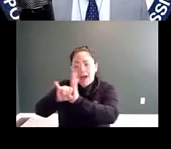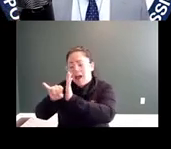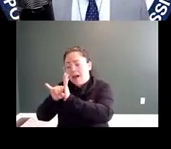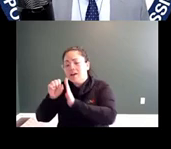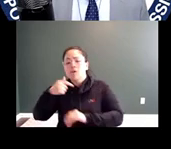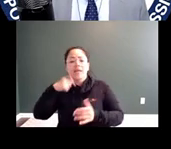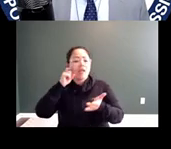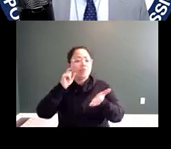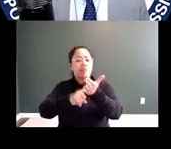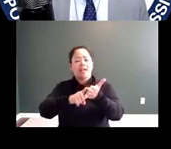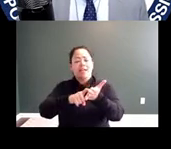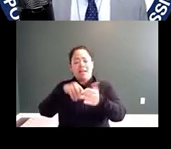in the company if we need to.